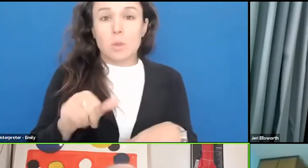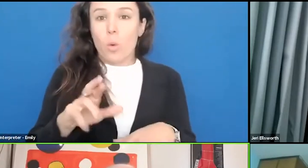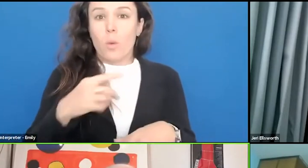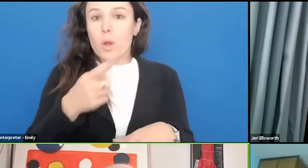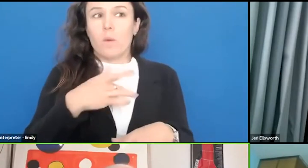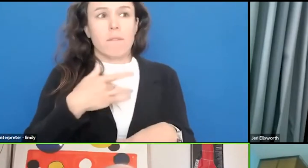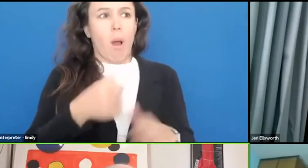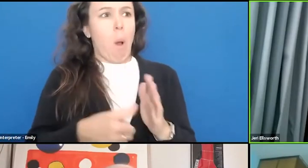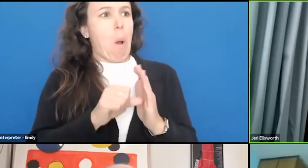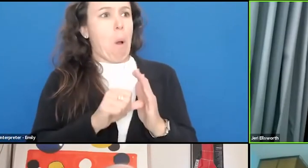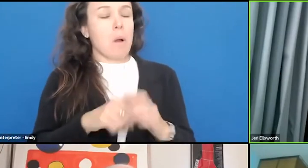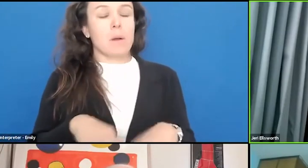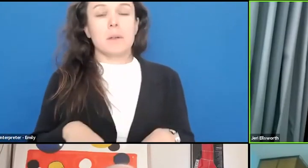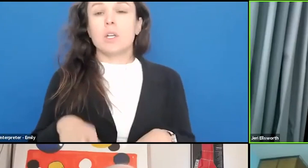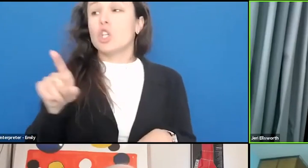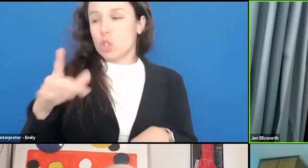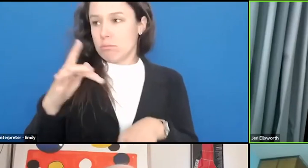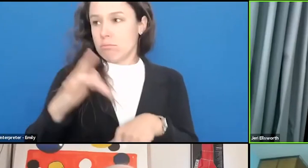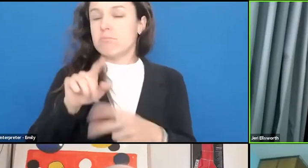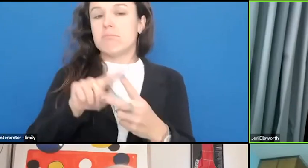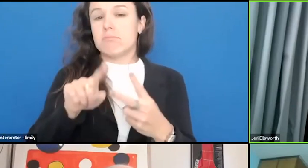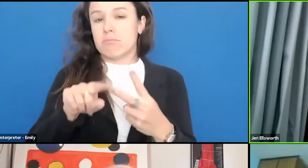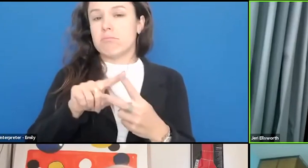And you touched on two things that I really like about this,